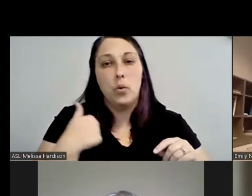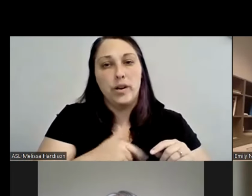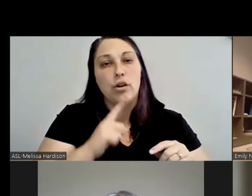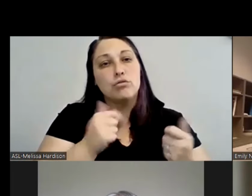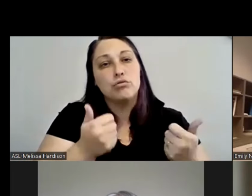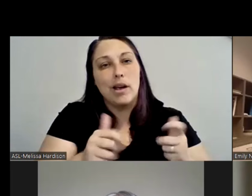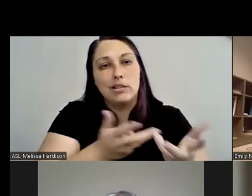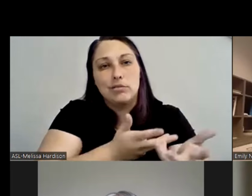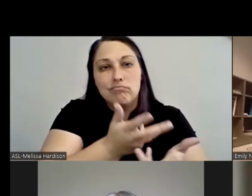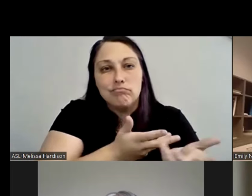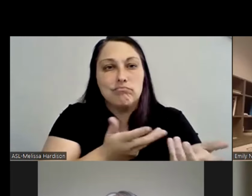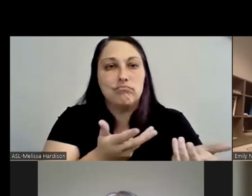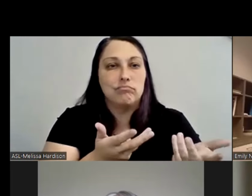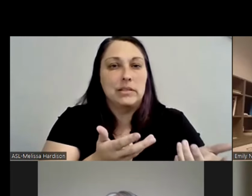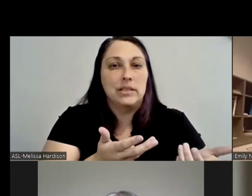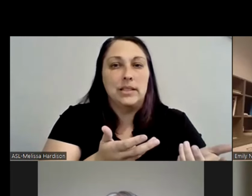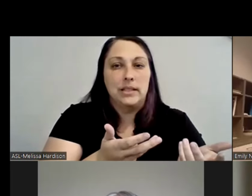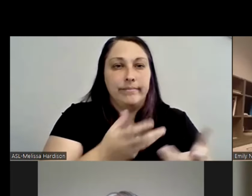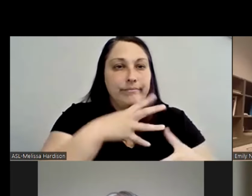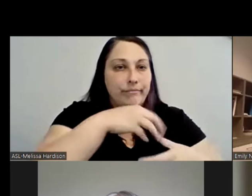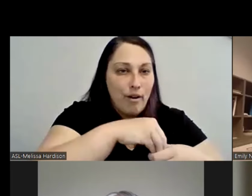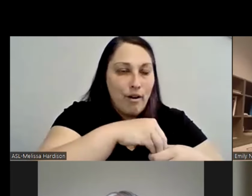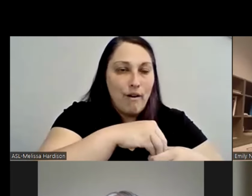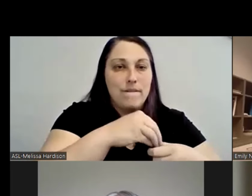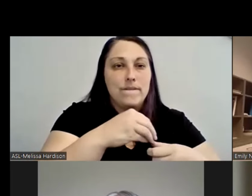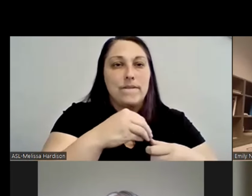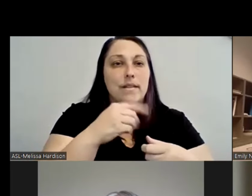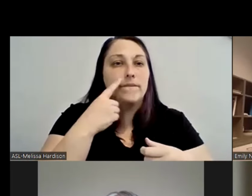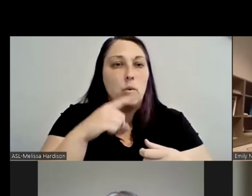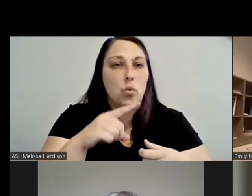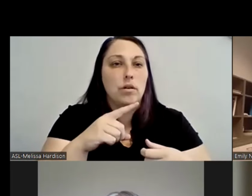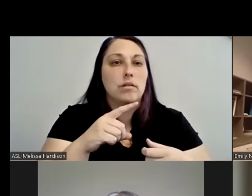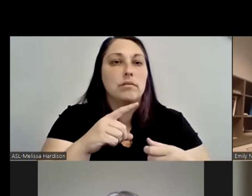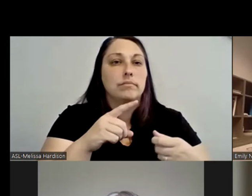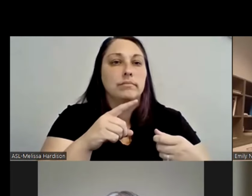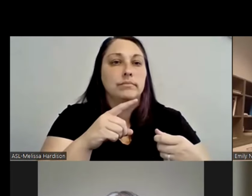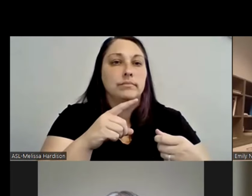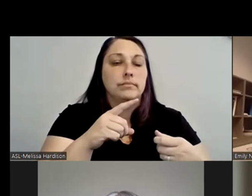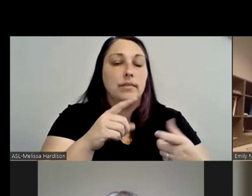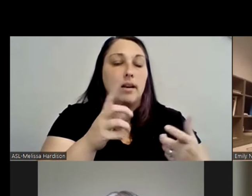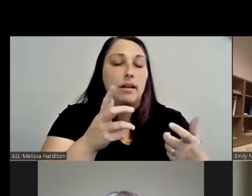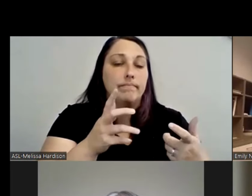We know from recent studies these kinds of changes can be